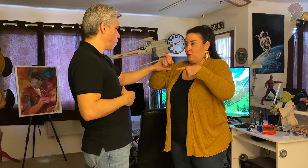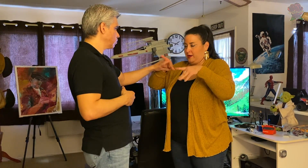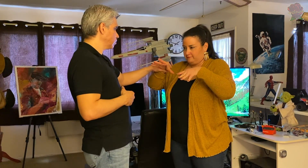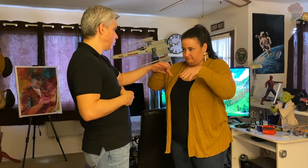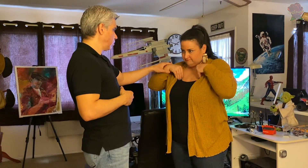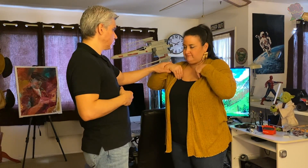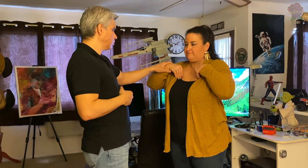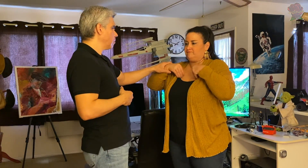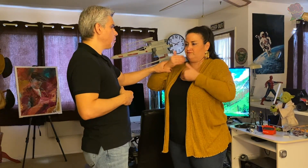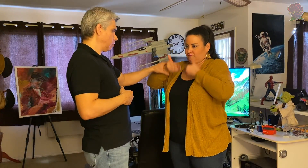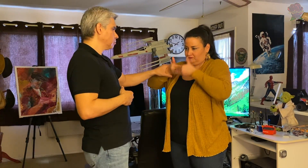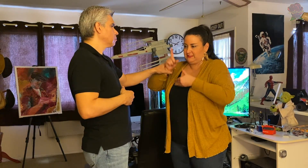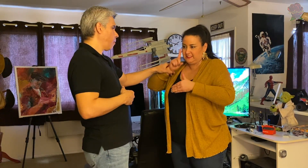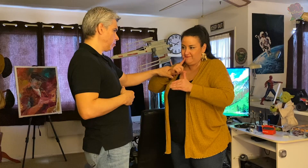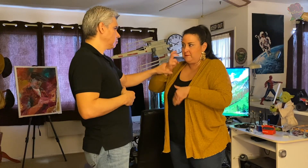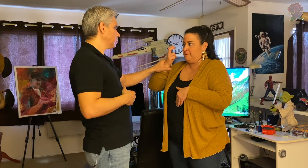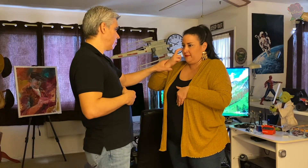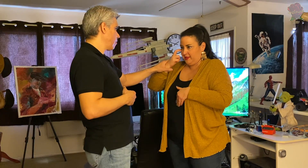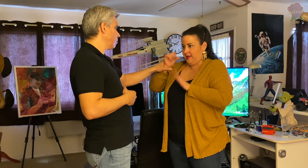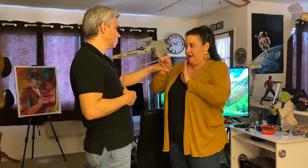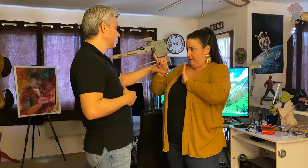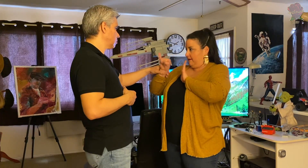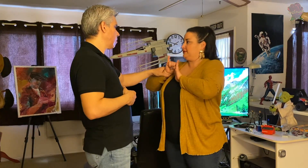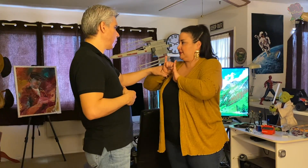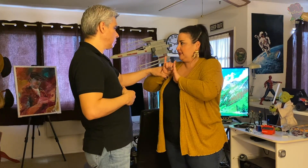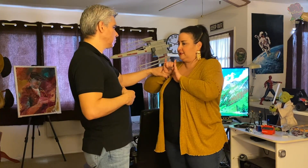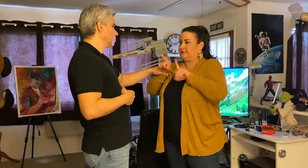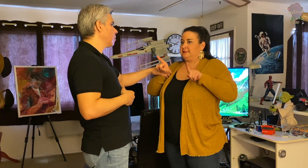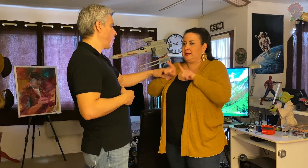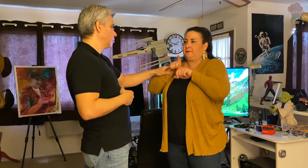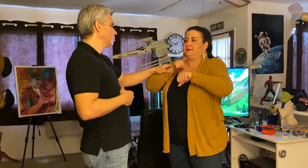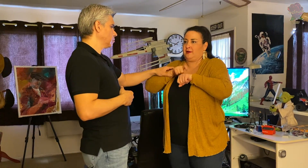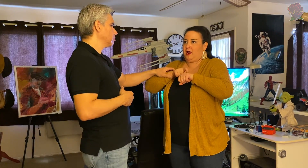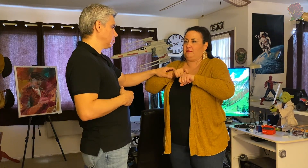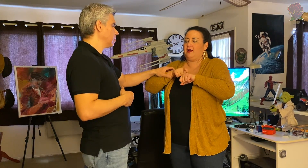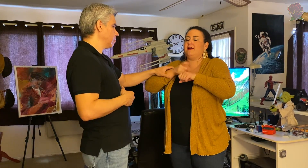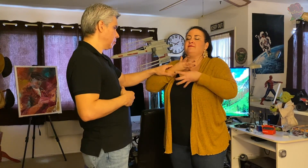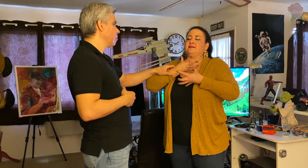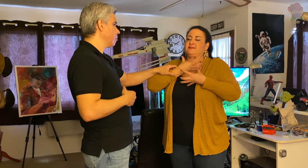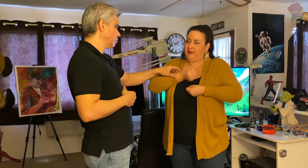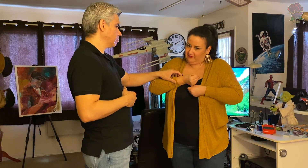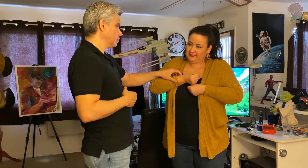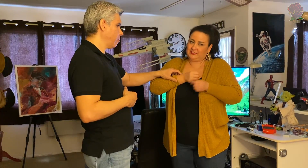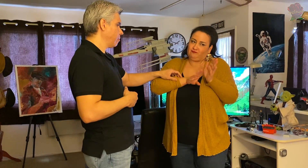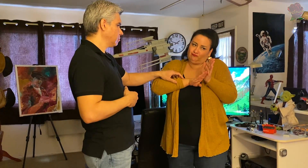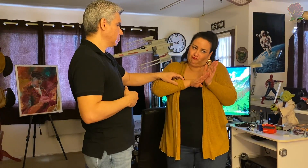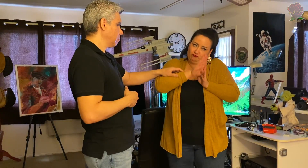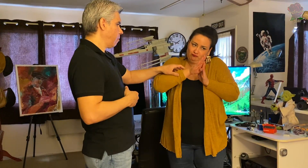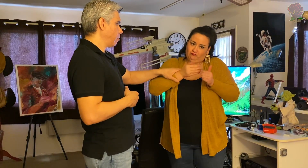When you accepted your DeafBlind identity, at the same time you were confident